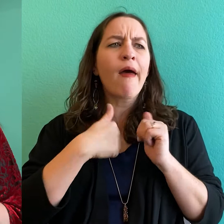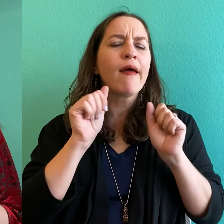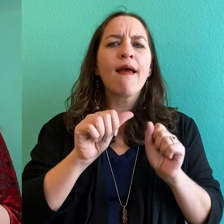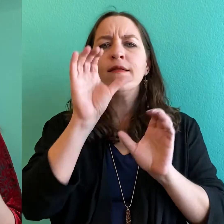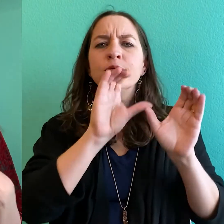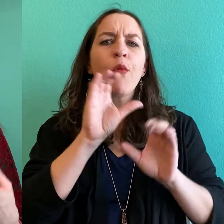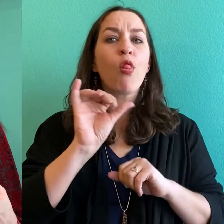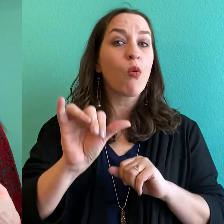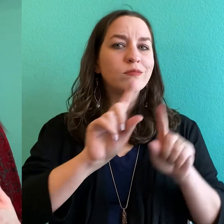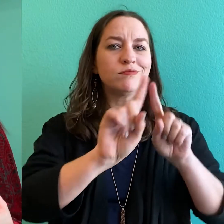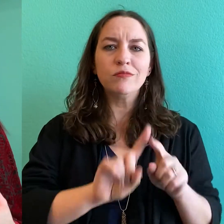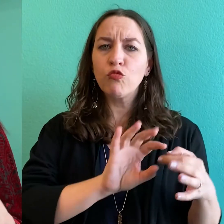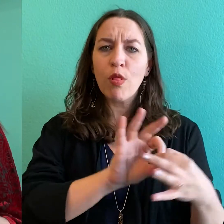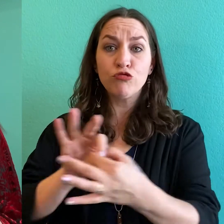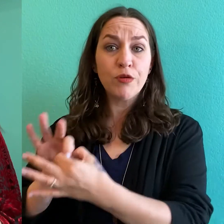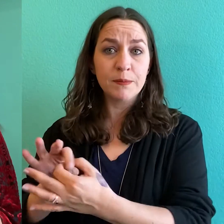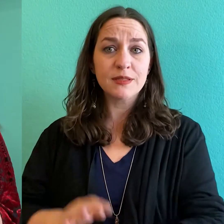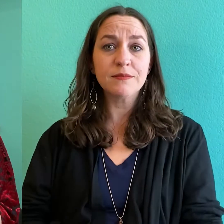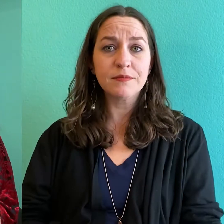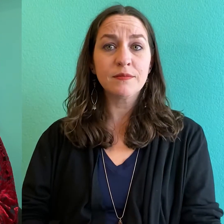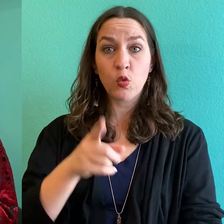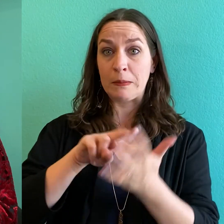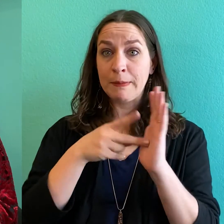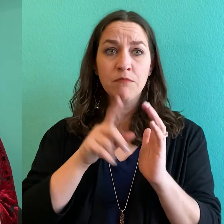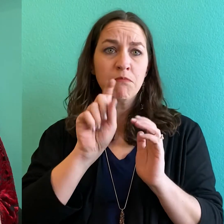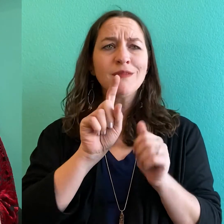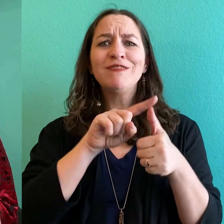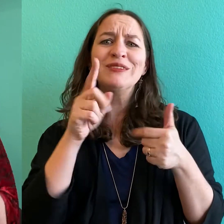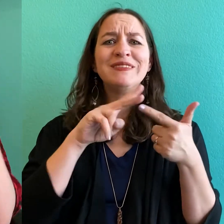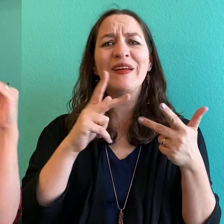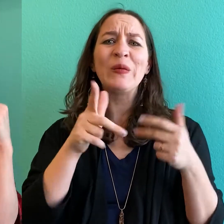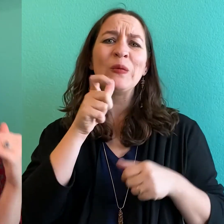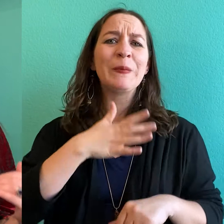a way to explore these relationships, not necessarily to put them in order